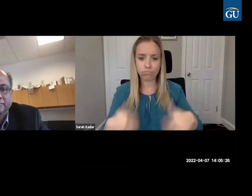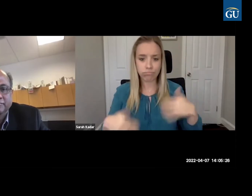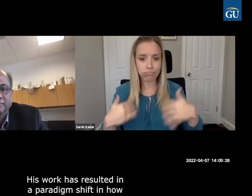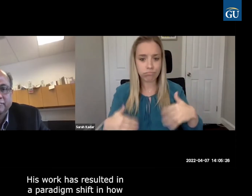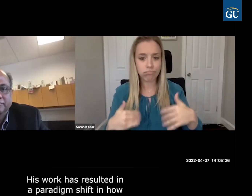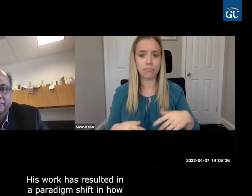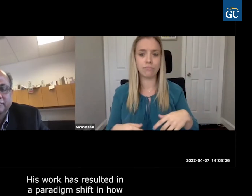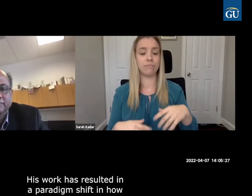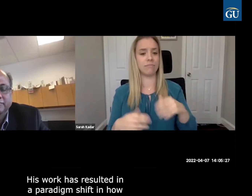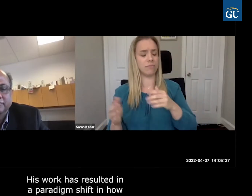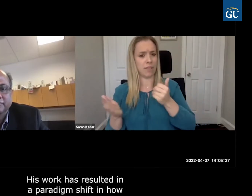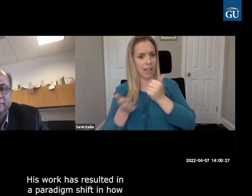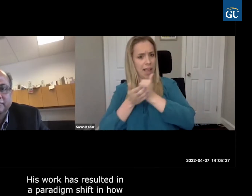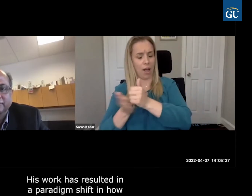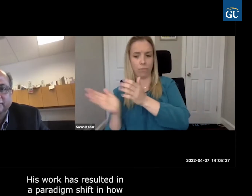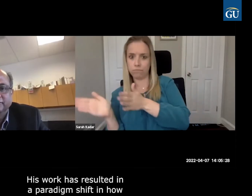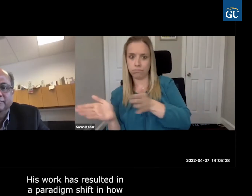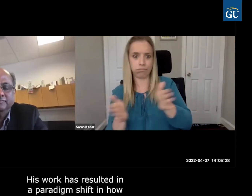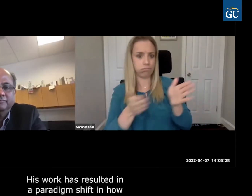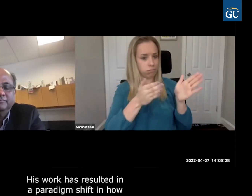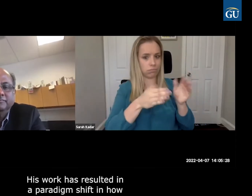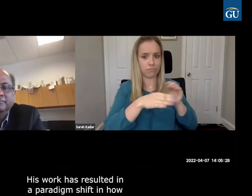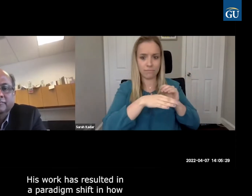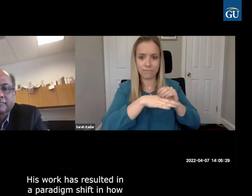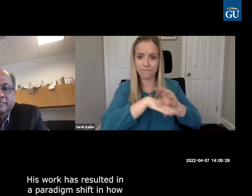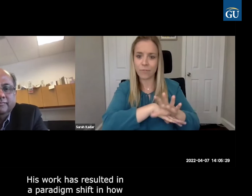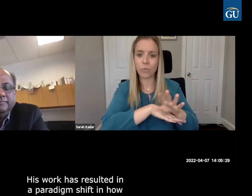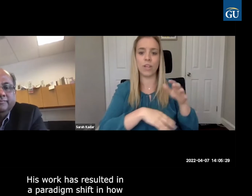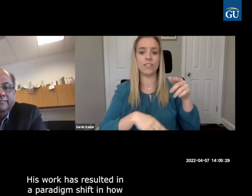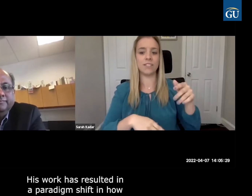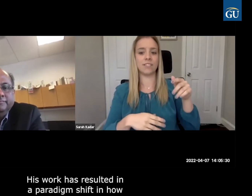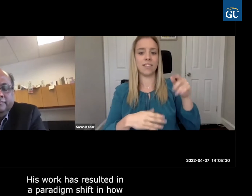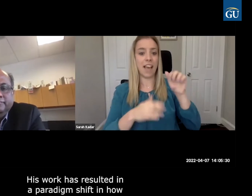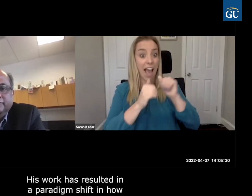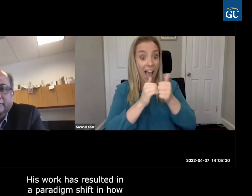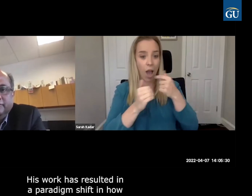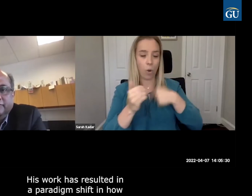his work has resulted